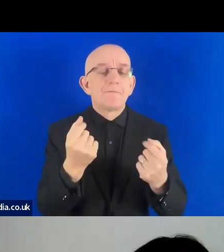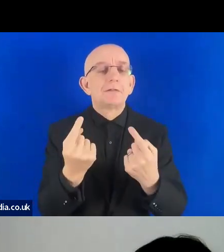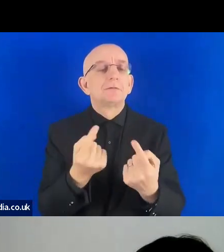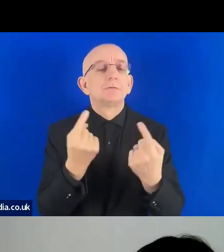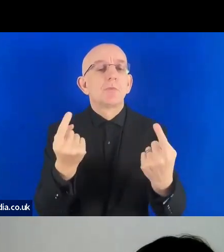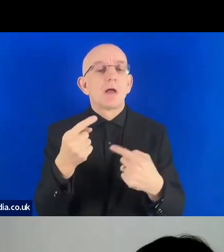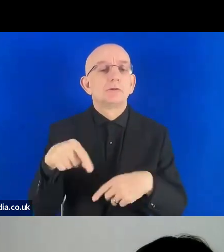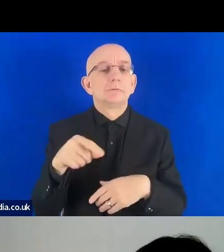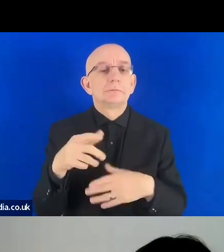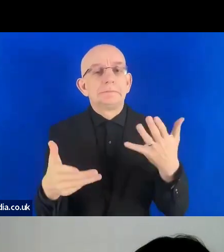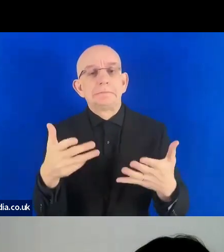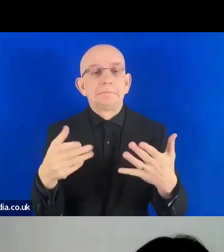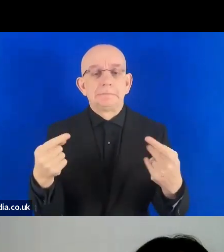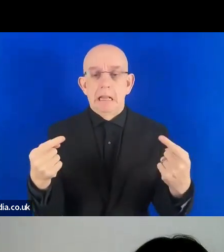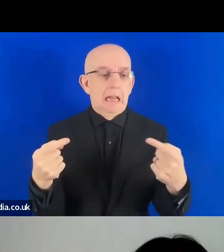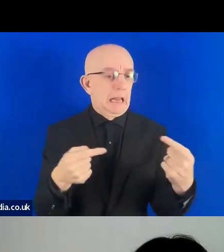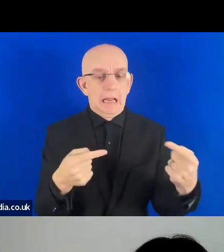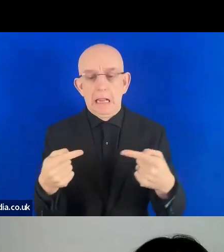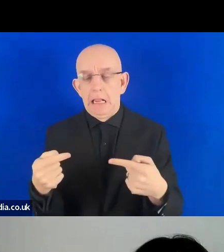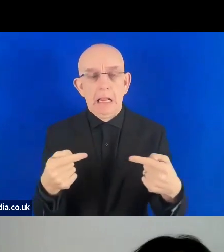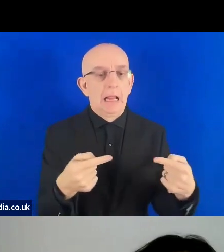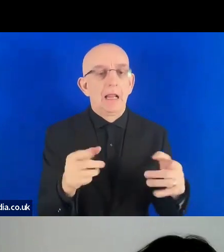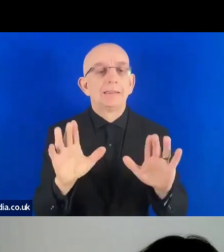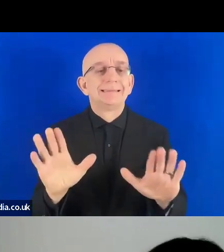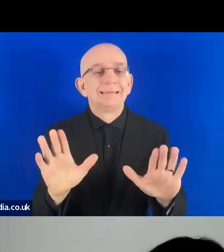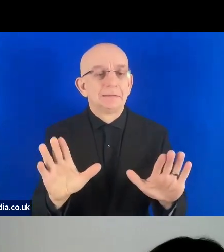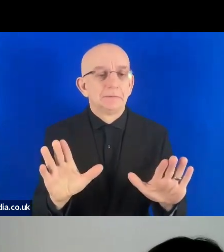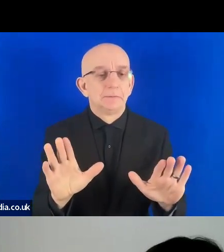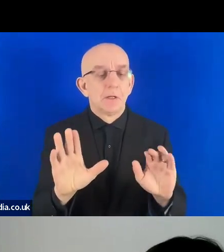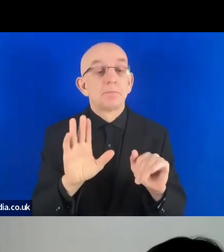Actually, I have I have shared the room with the person I don't know at all.